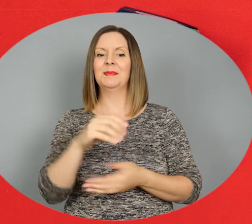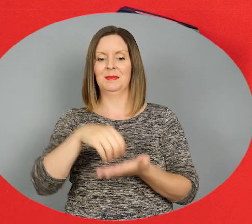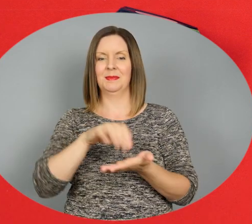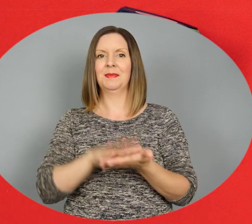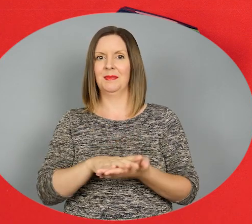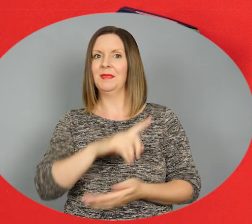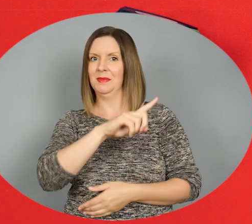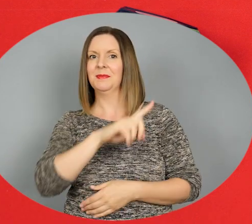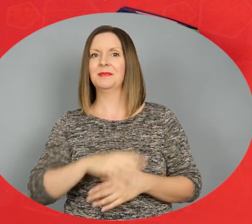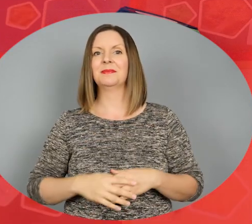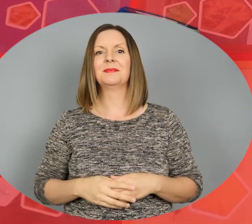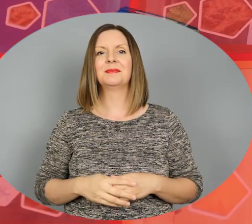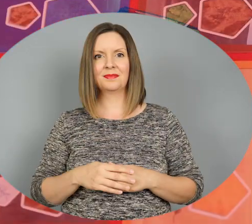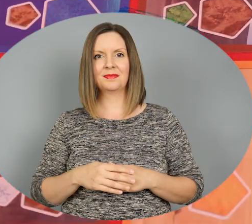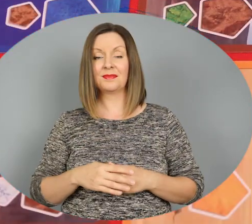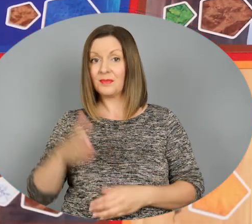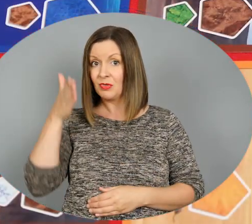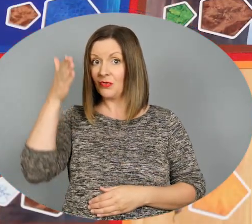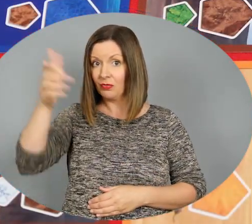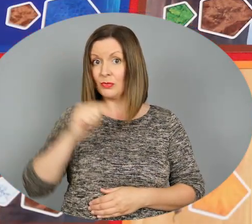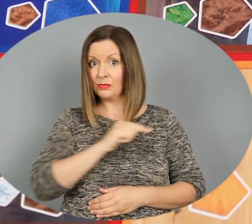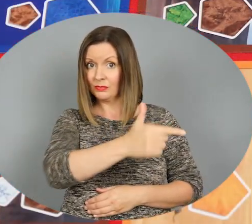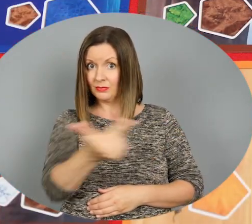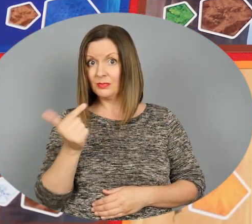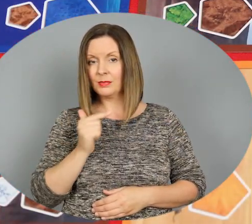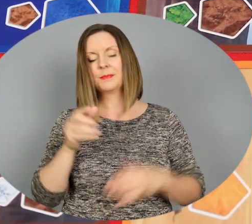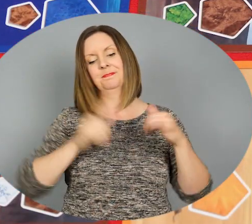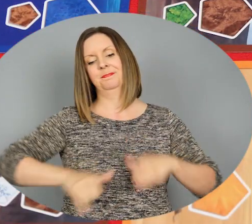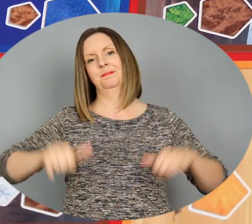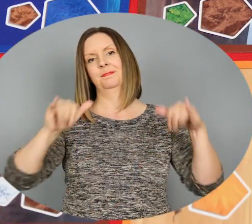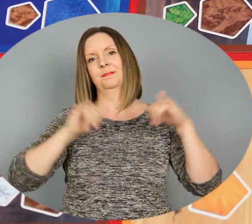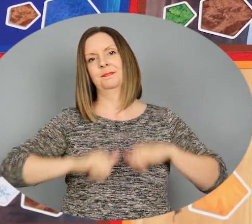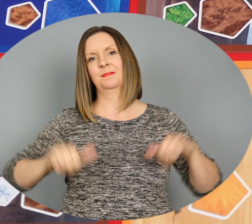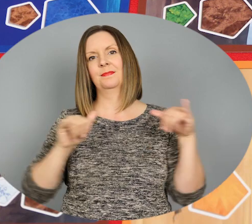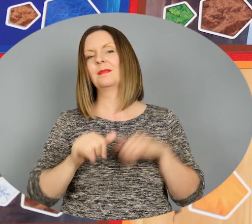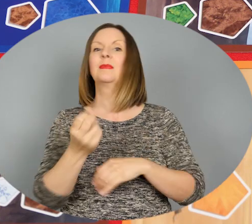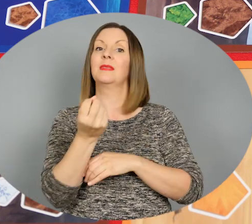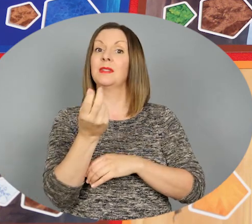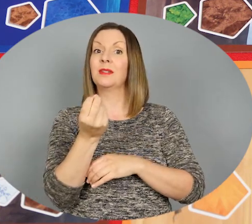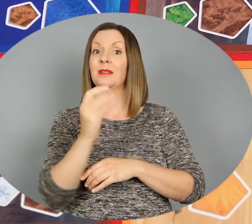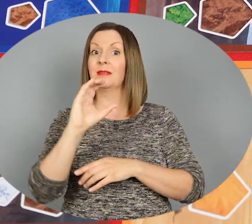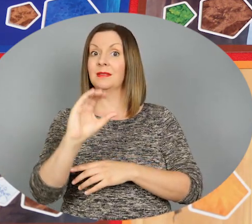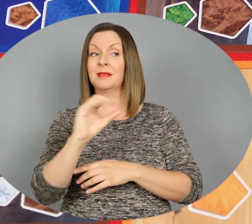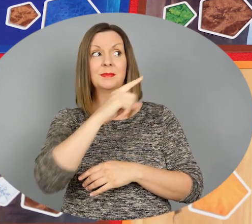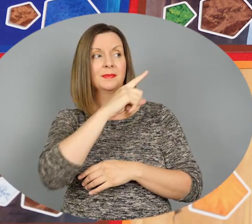into this space. In future turns, you’ll continue to do this until there are 5 tiles